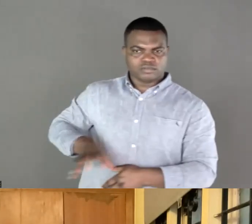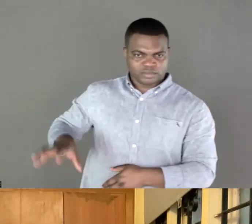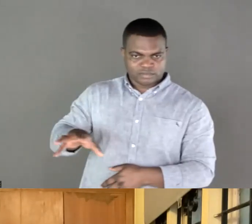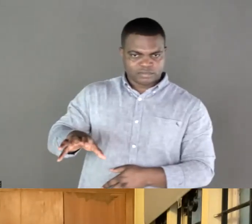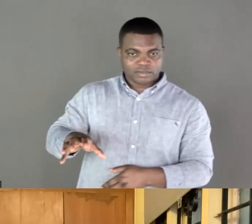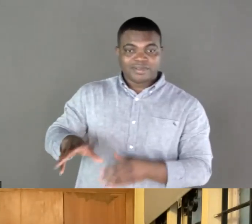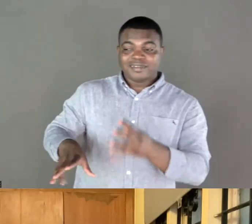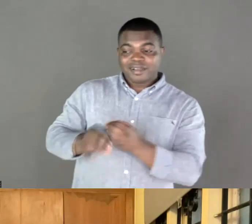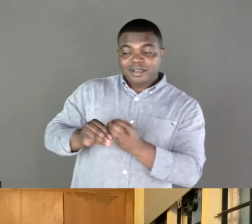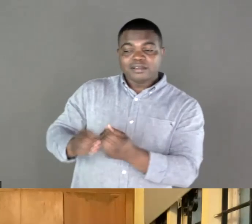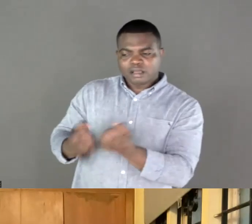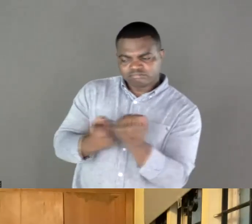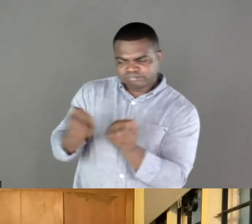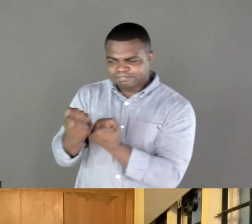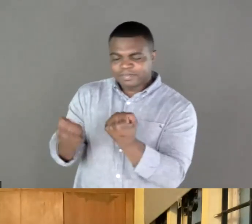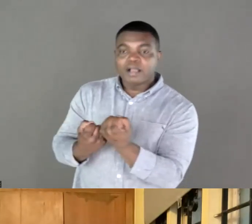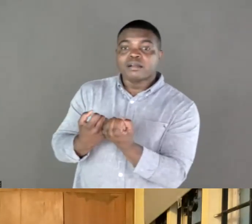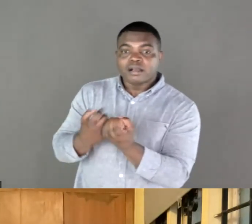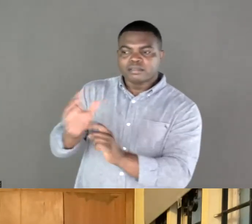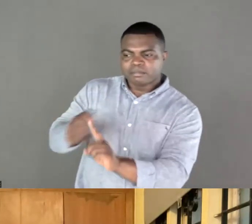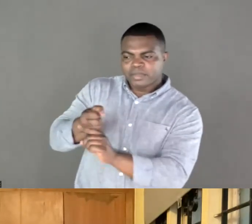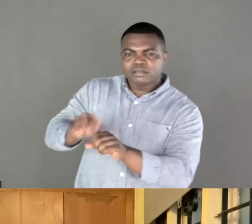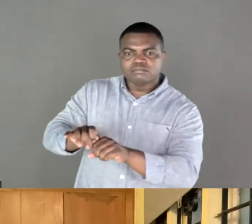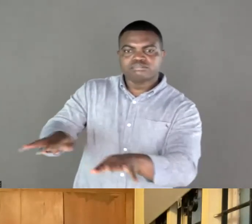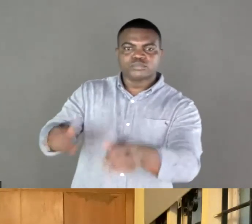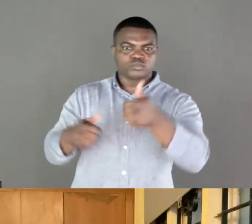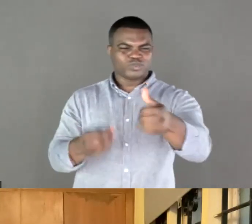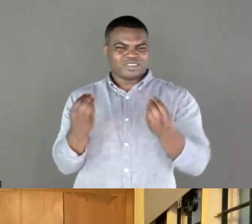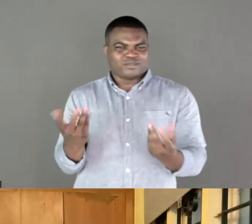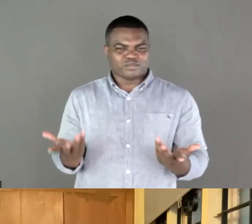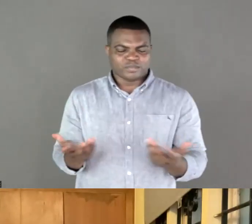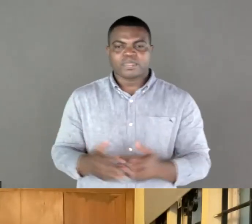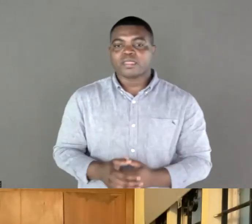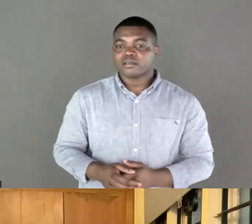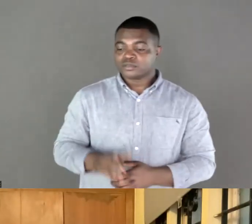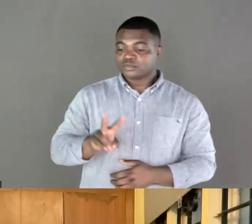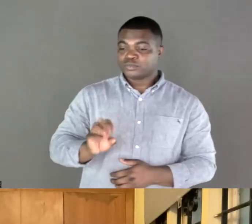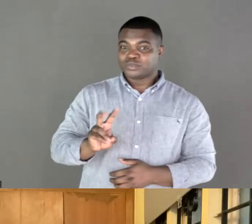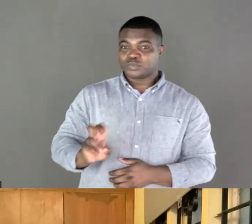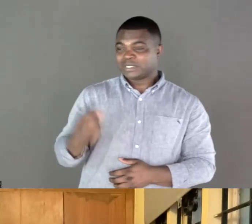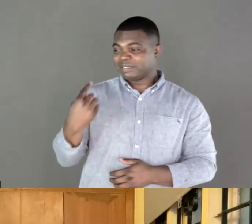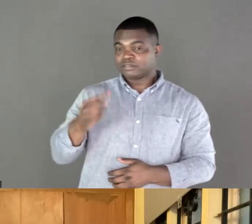the bridge article 11. And this involves either members, but also members of IDC,